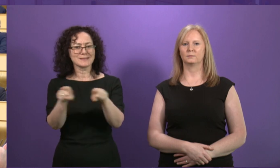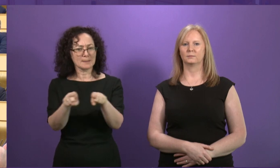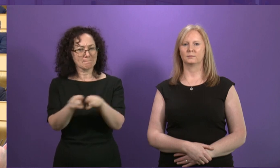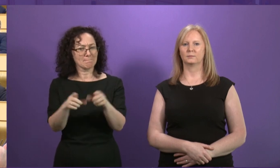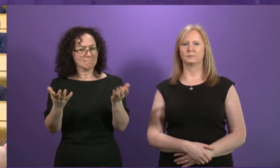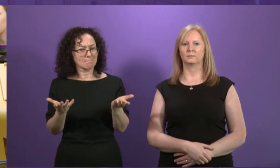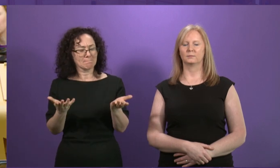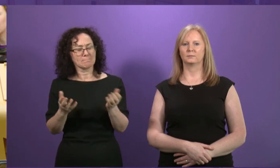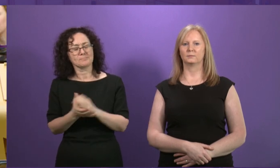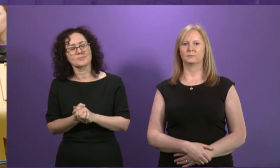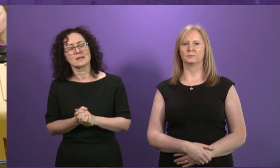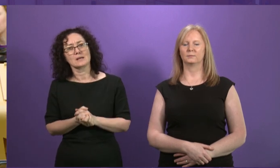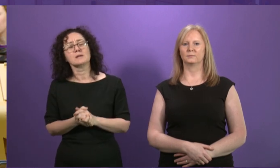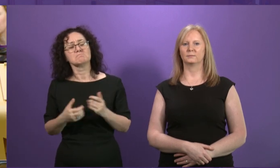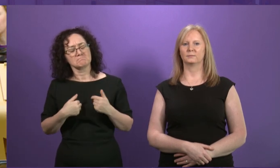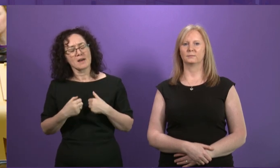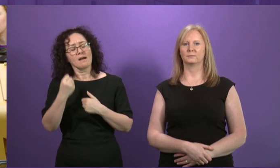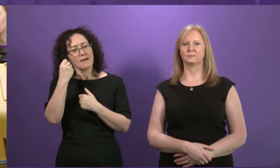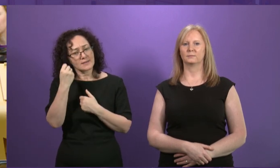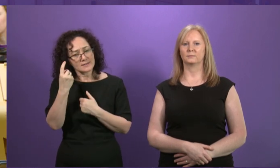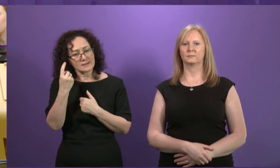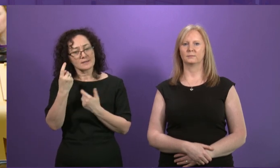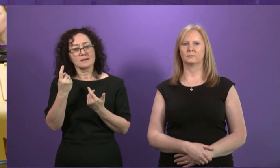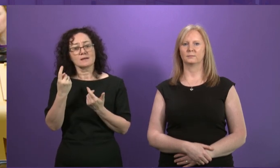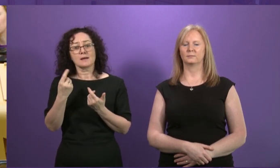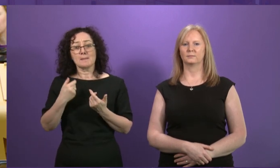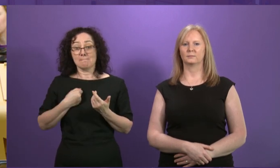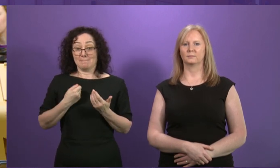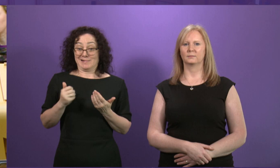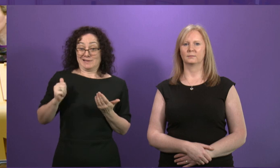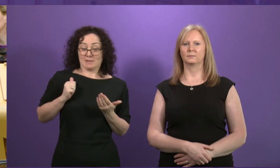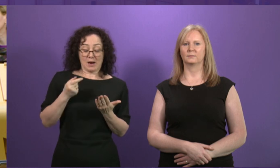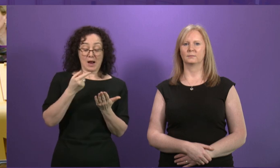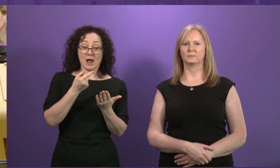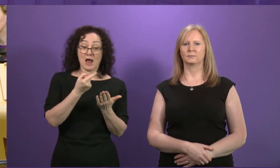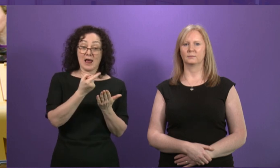A member’s bill on the issue is currently being considered by this Parliament. Of course,